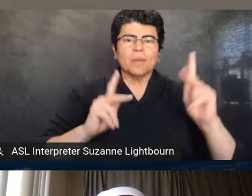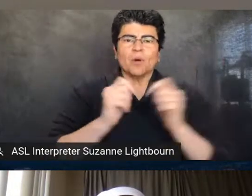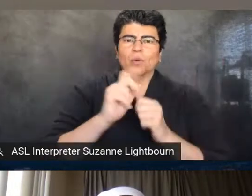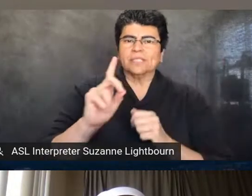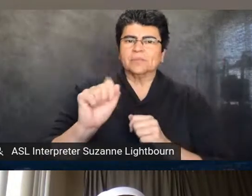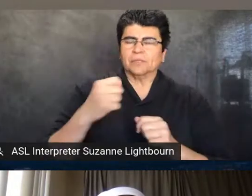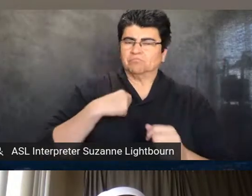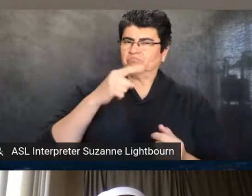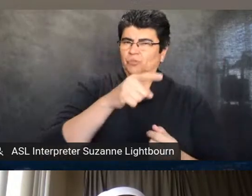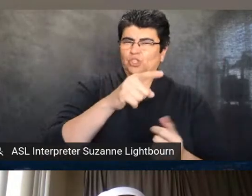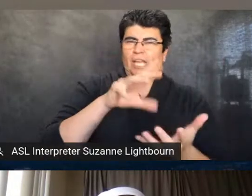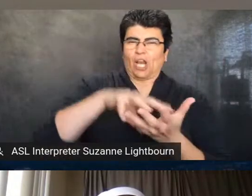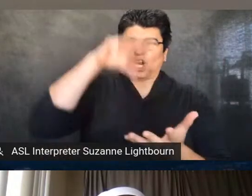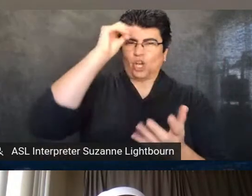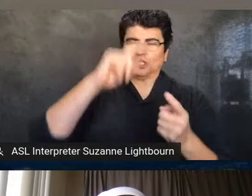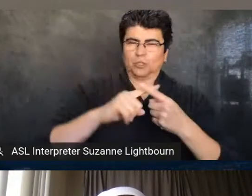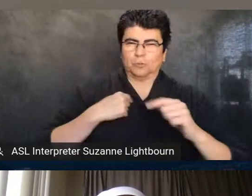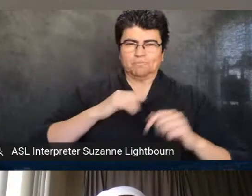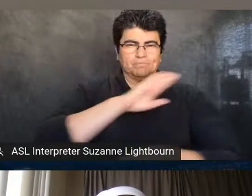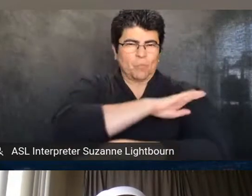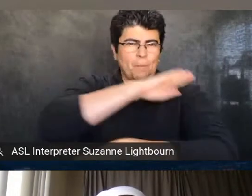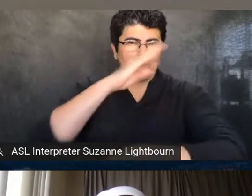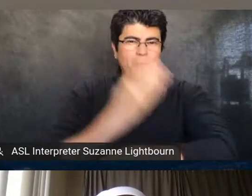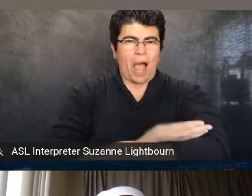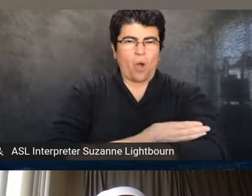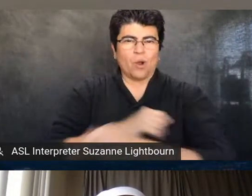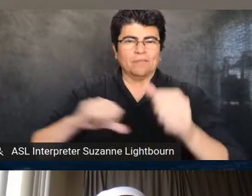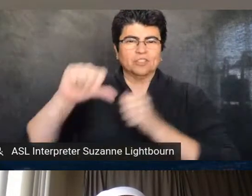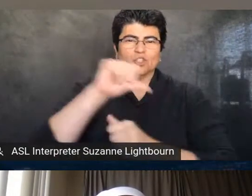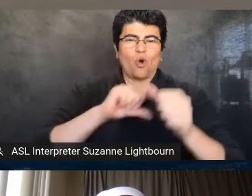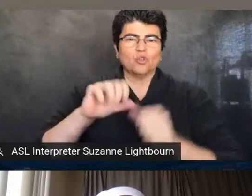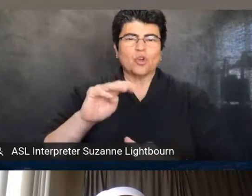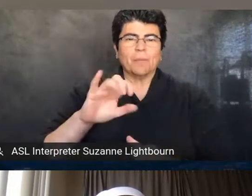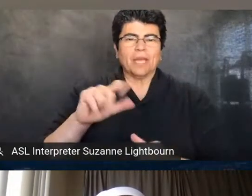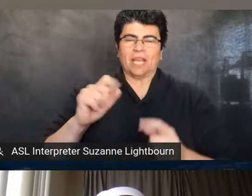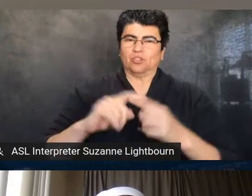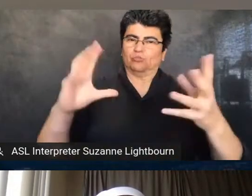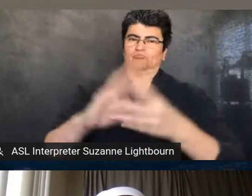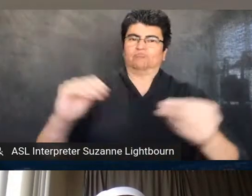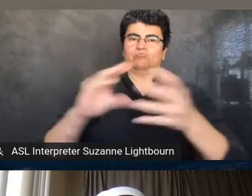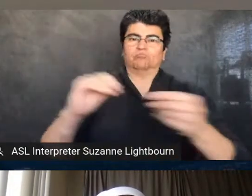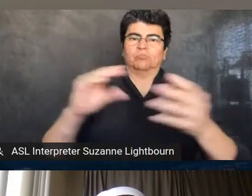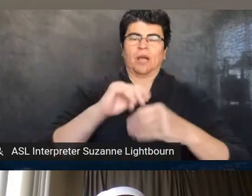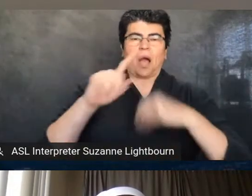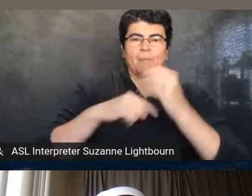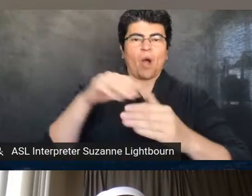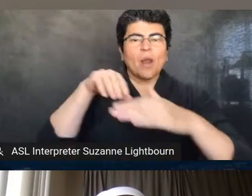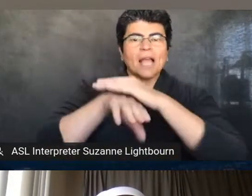she learned to harness the power of social media to speak boldly about accessibility and inclusion